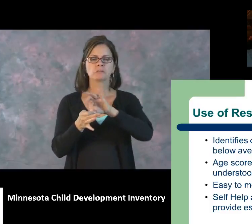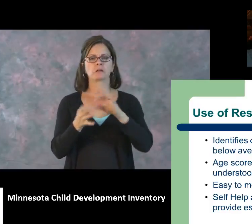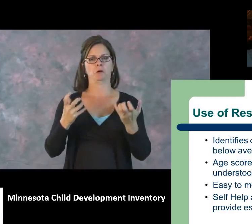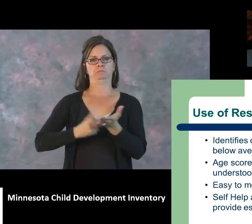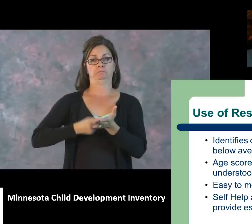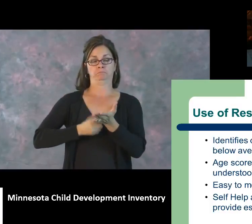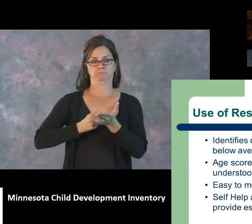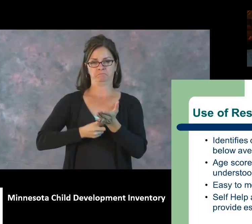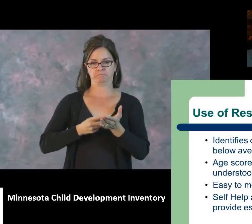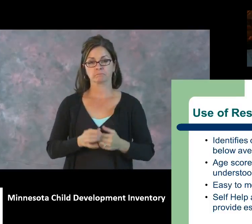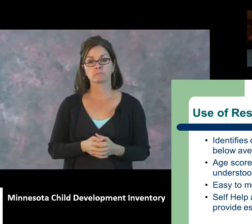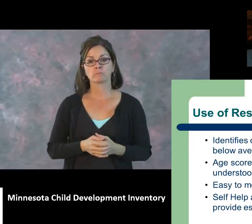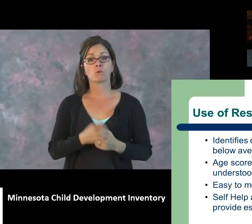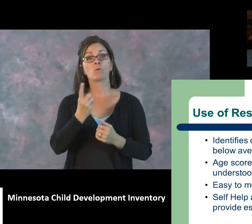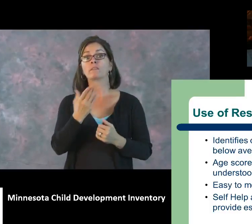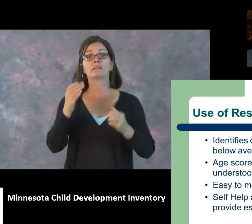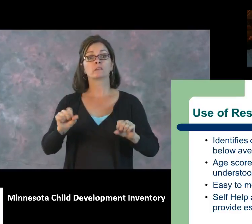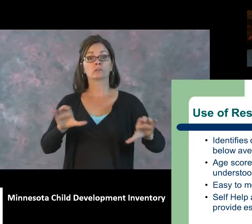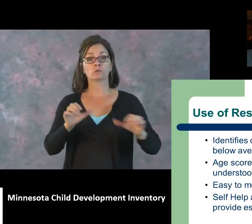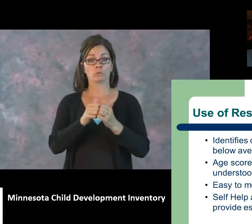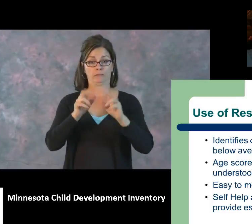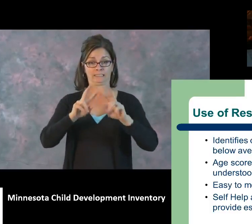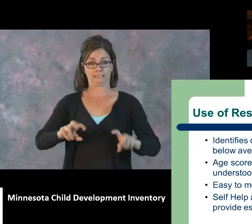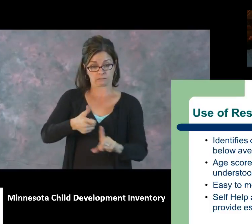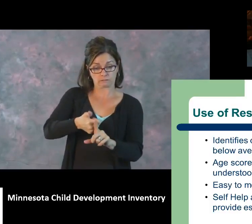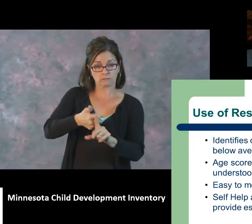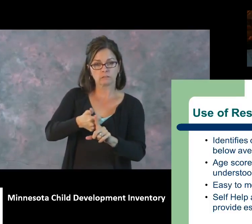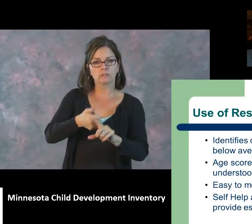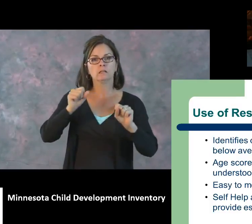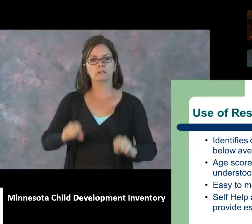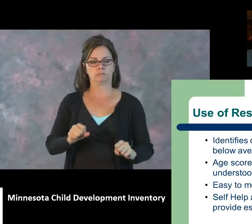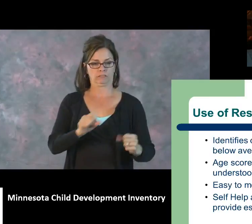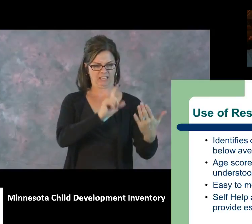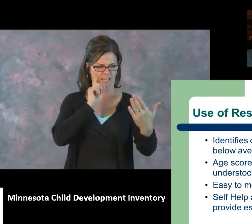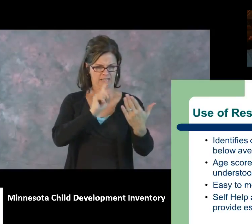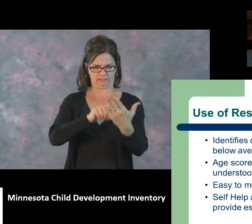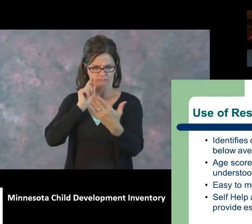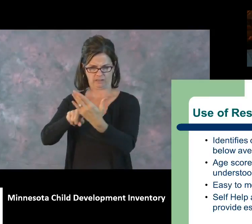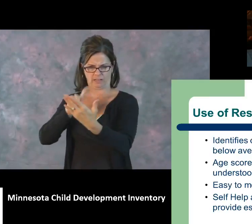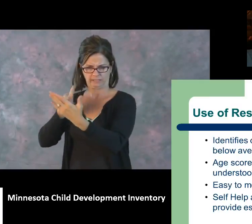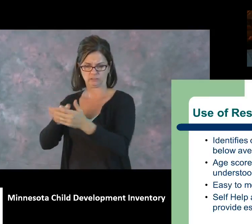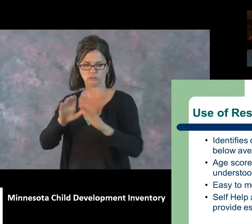One of the things that you can do with the assessment is to identify children, who are functioning within versus